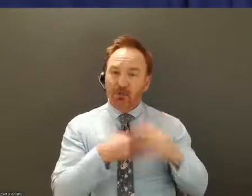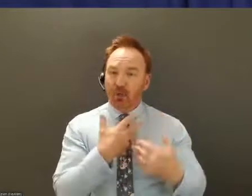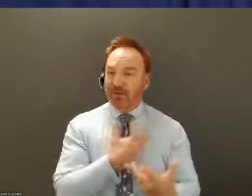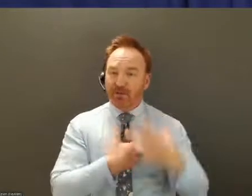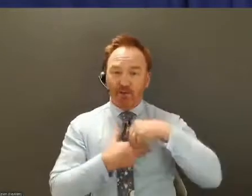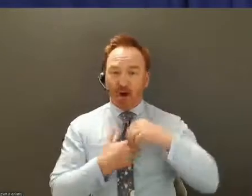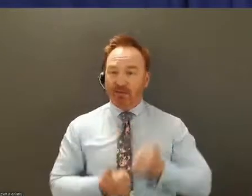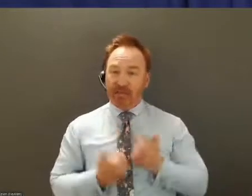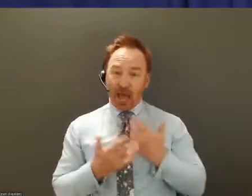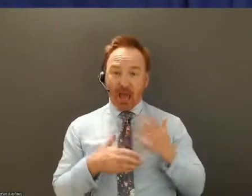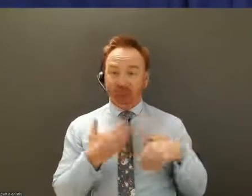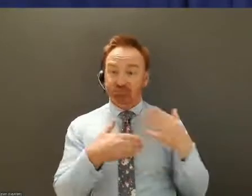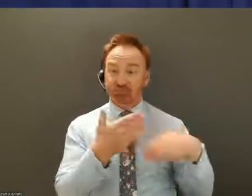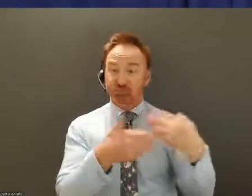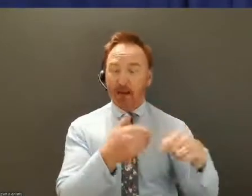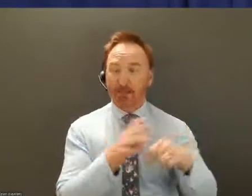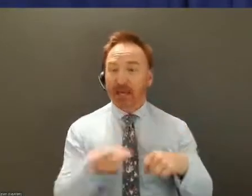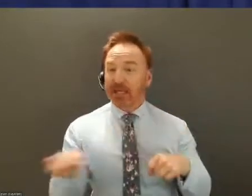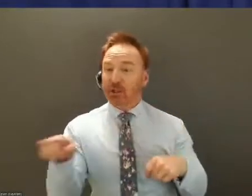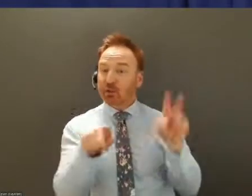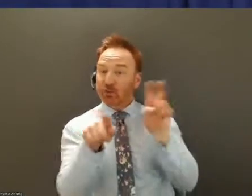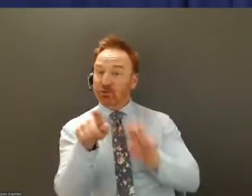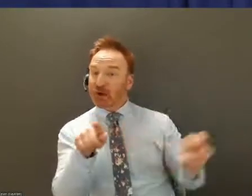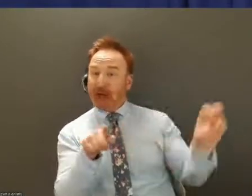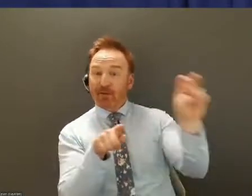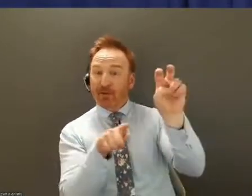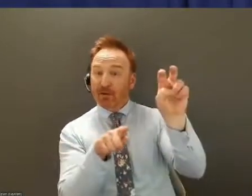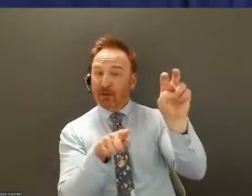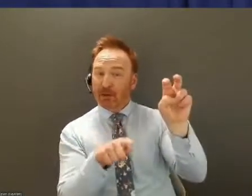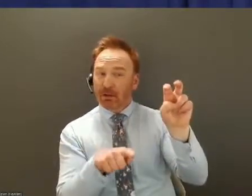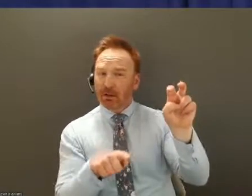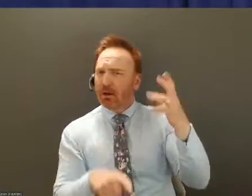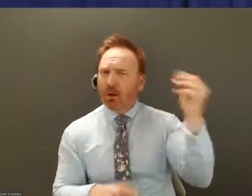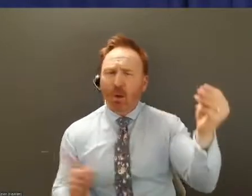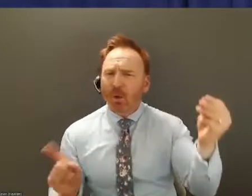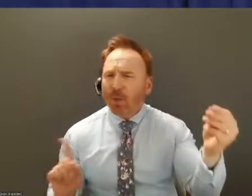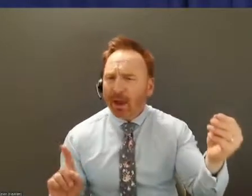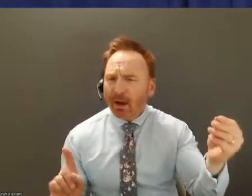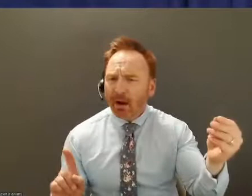Whether you are 12 or 112 it's